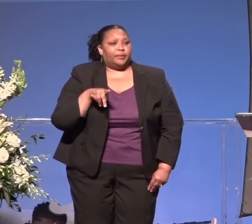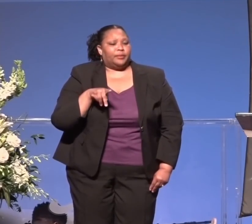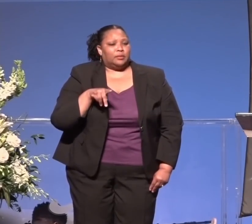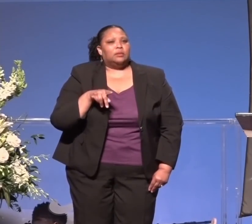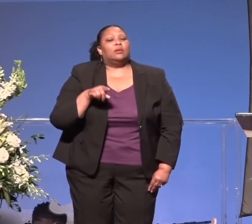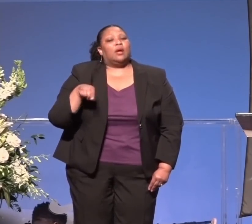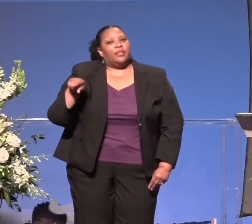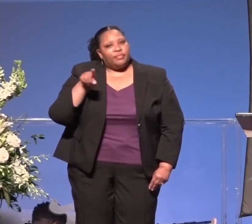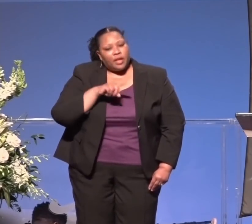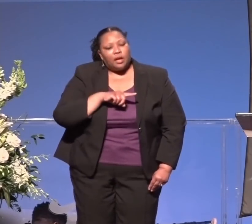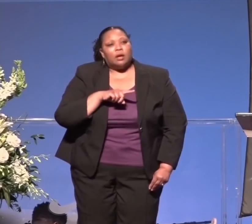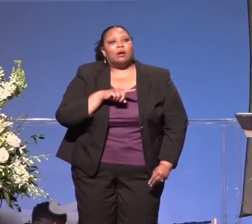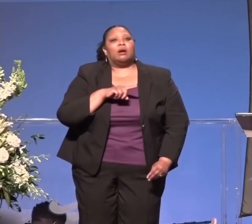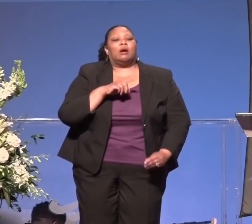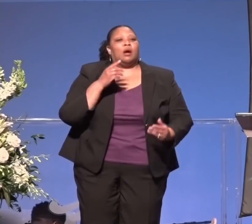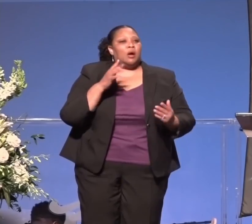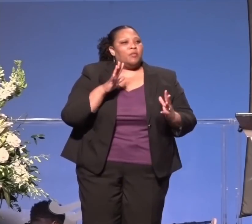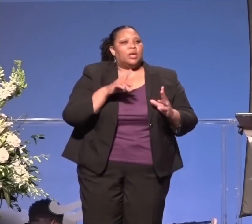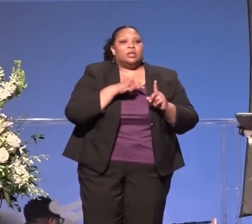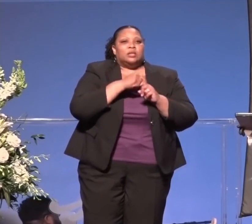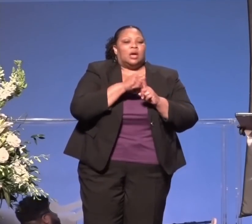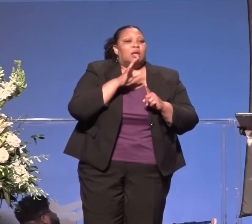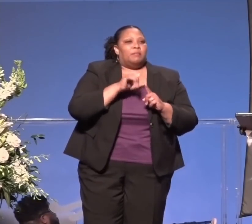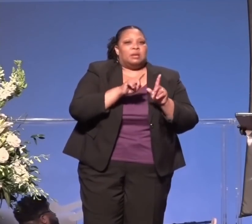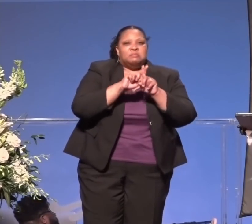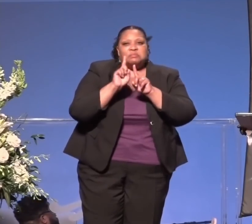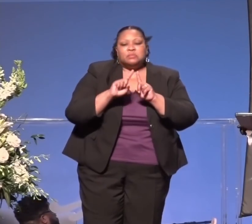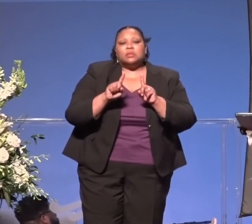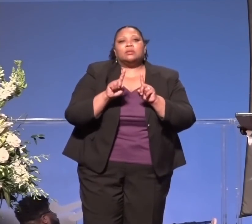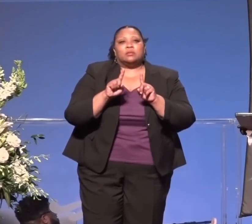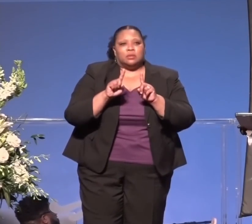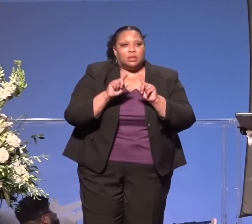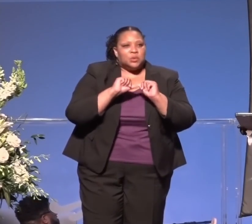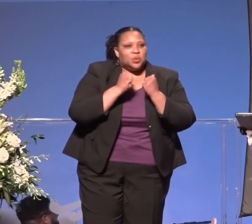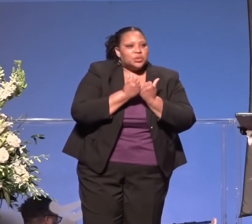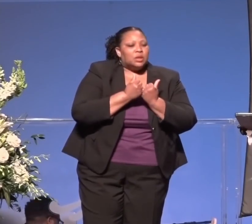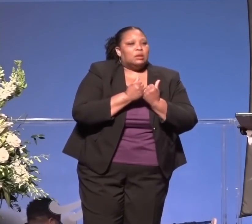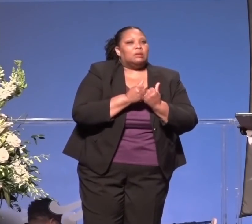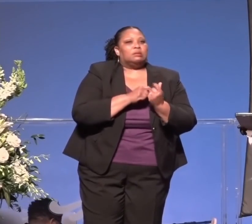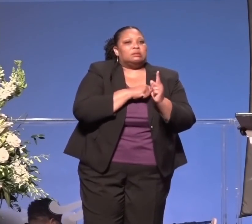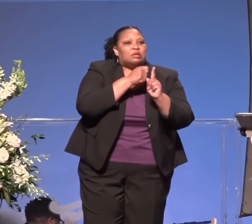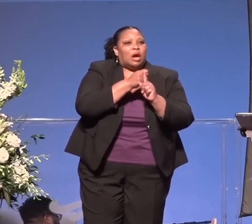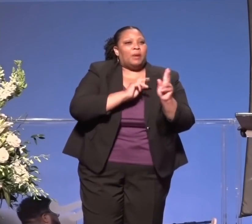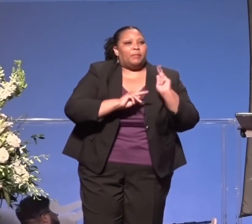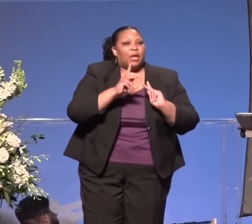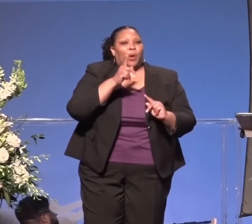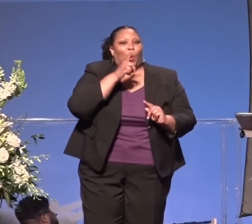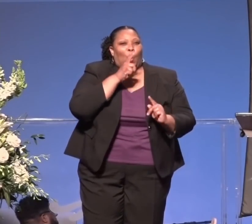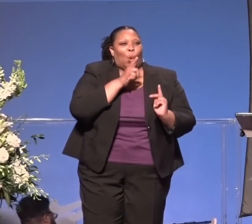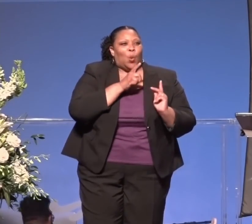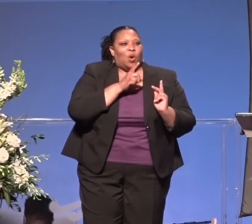STUART, WE SHOULD NOT TAKE FOR GRANTED. WHEN BLACK LAWYERS TAKE THESE CASES LIKE CRUMP HAS, THEY ARE